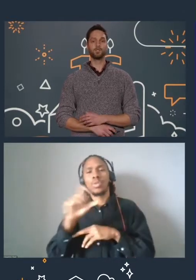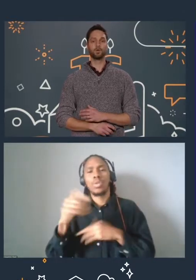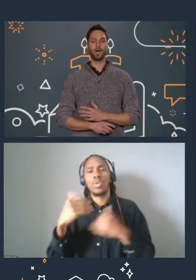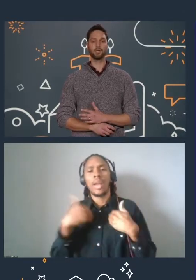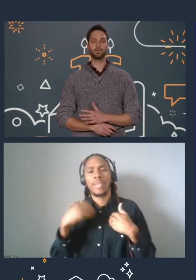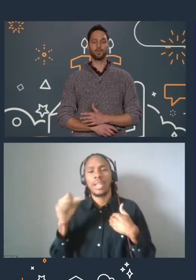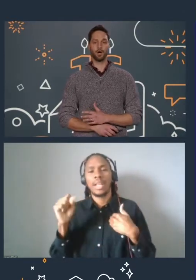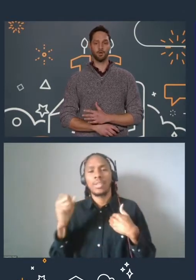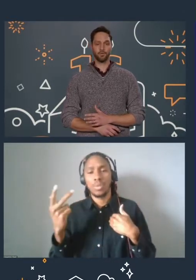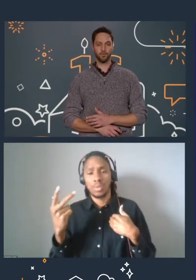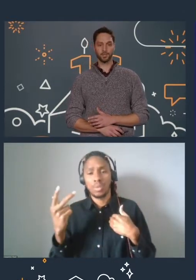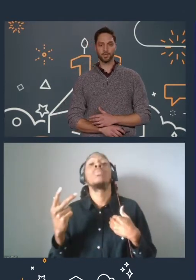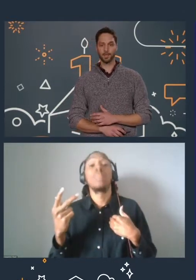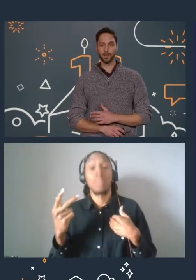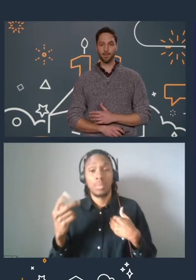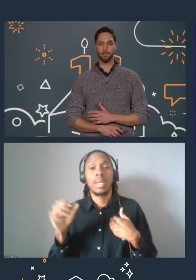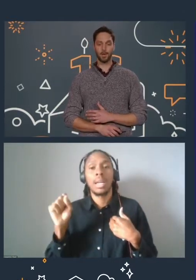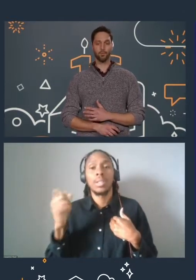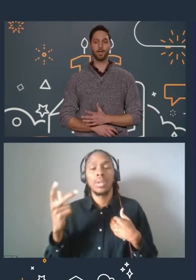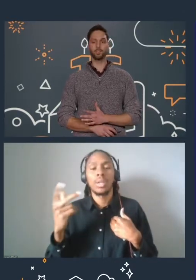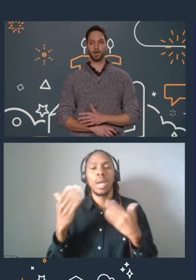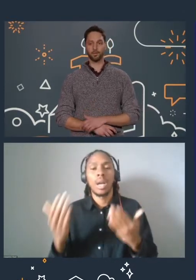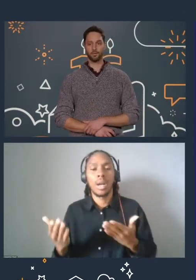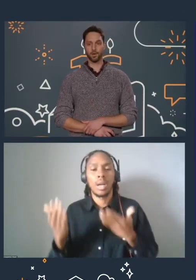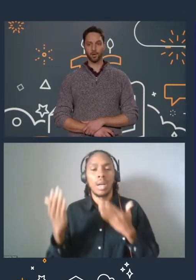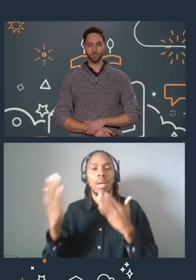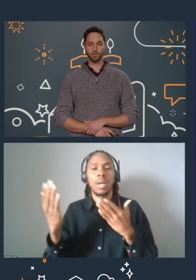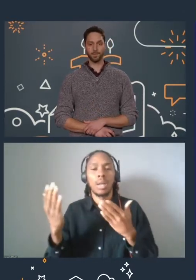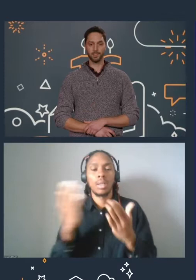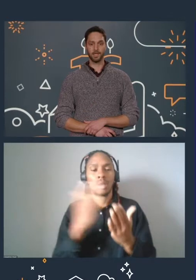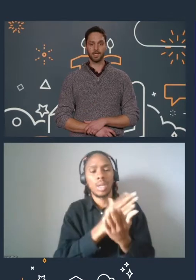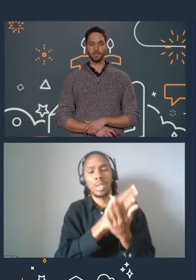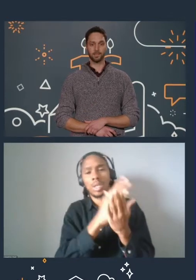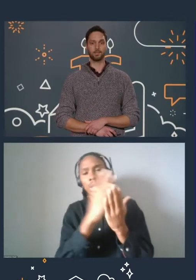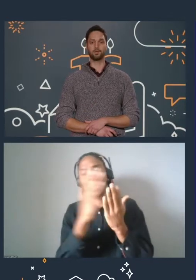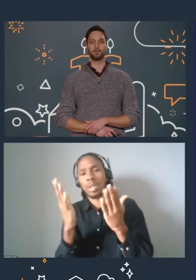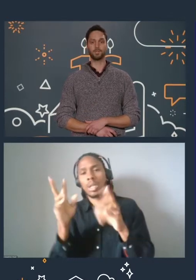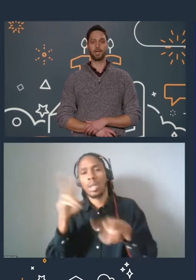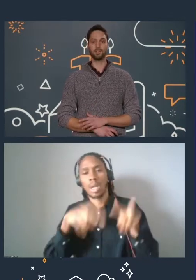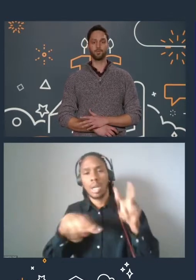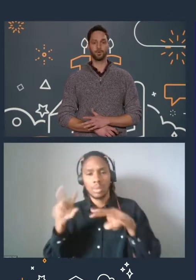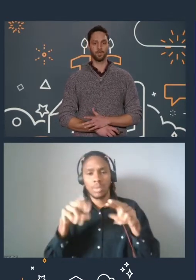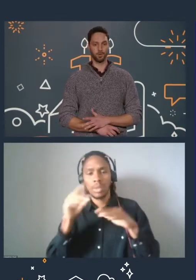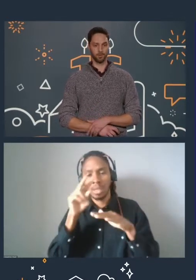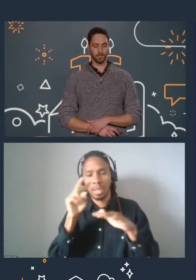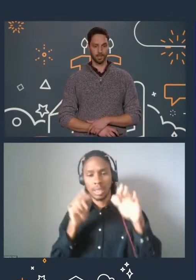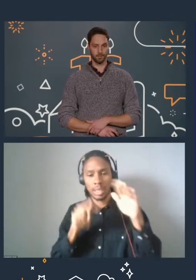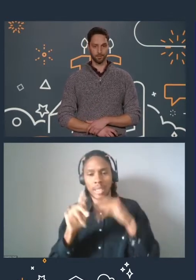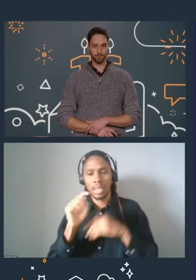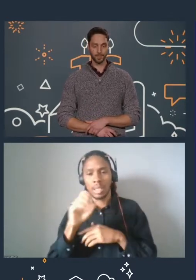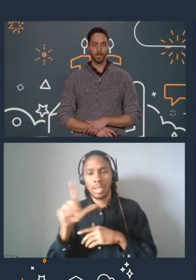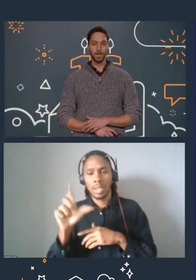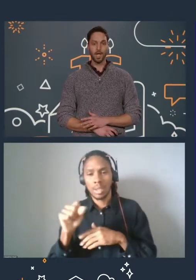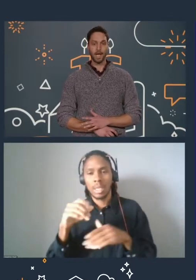So S3 offers a range of observability and insights tools at different granularity level.